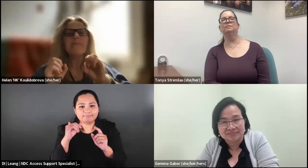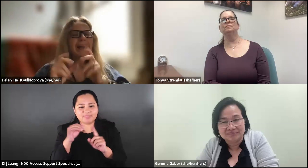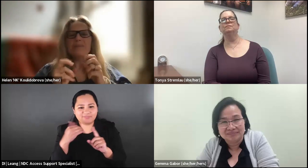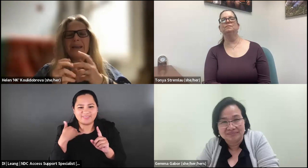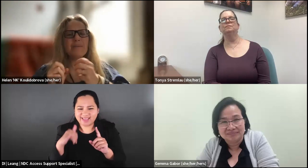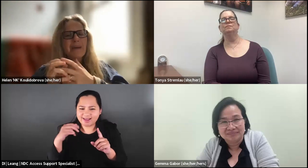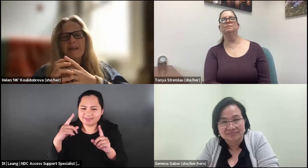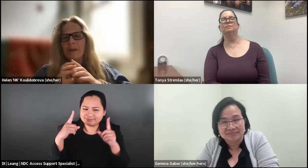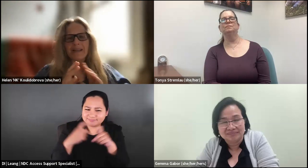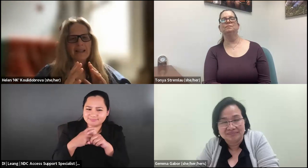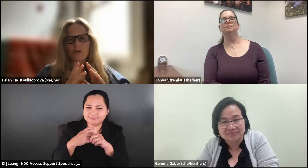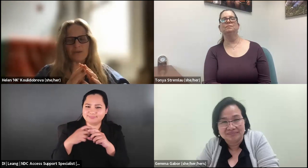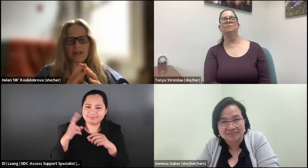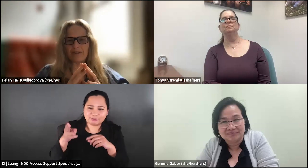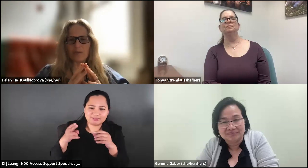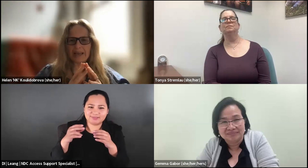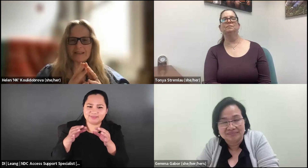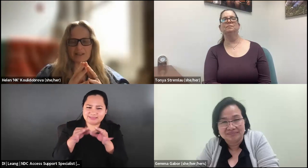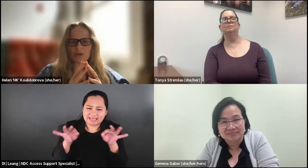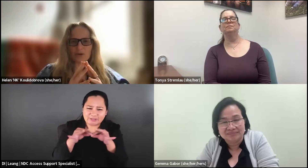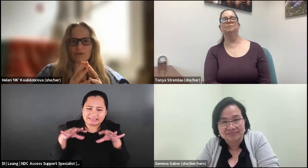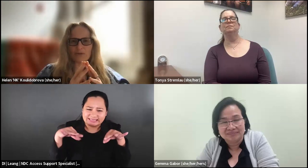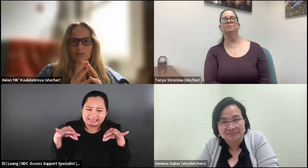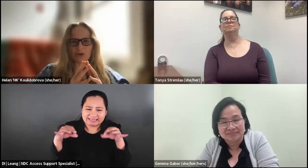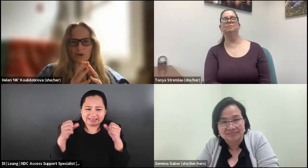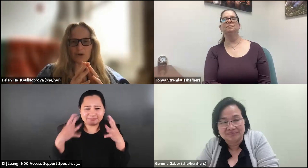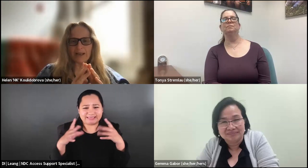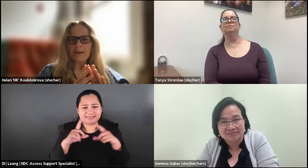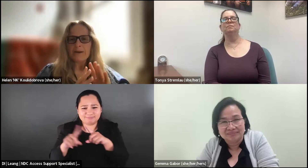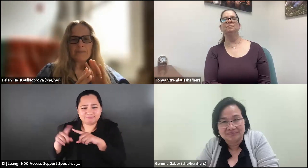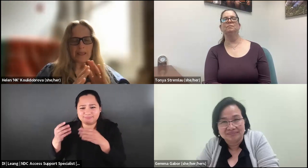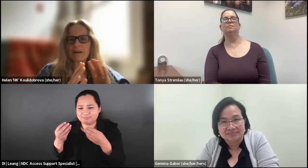many, many, many multilinguals have complicated history of language learning.